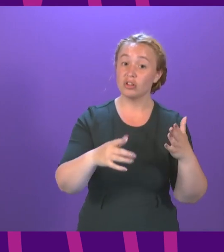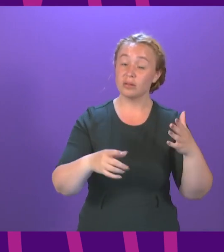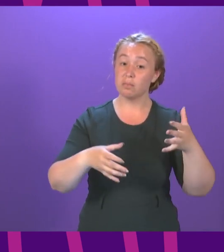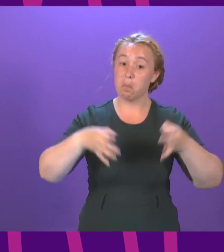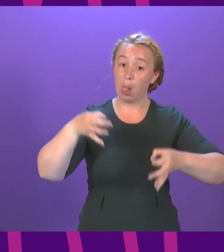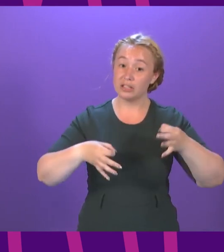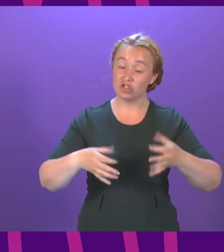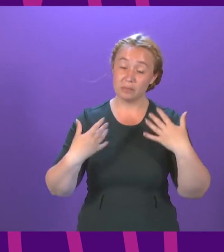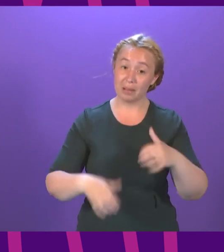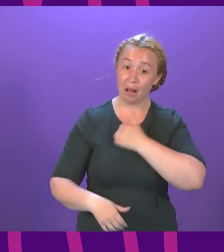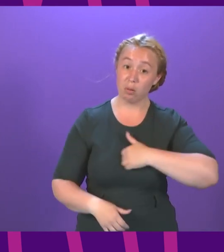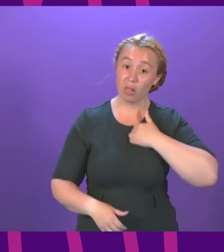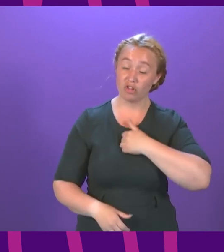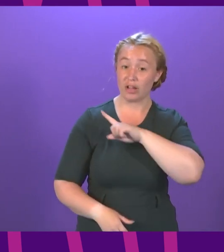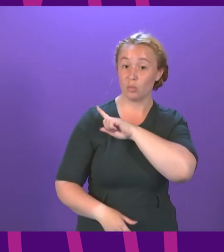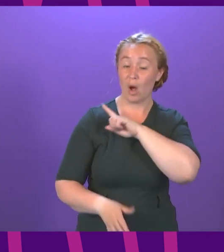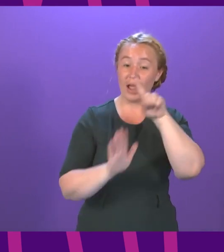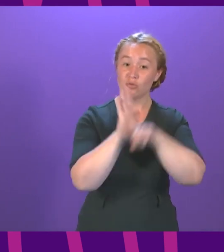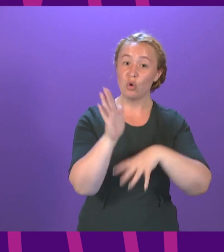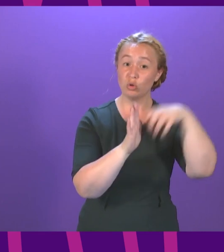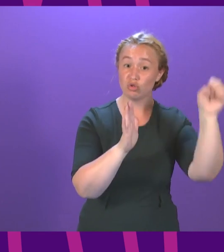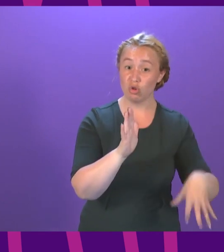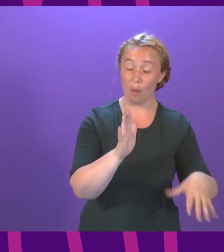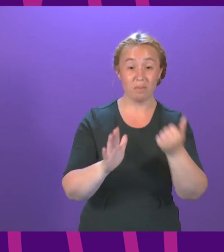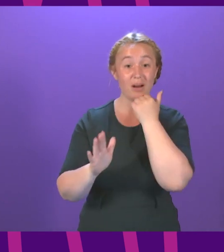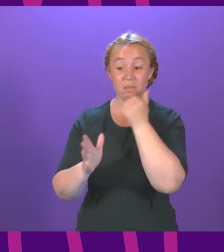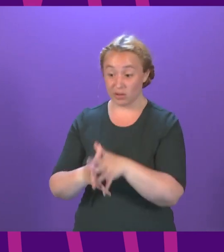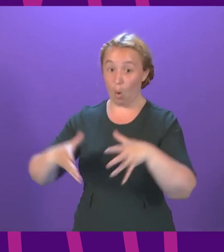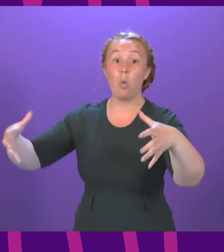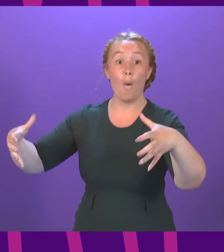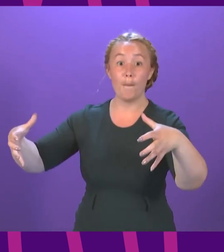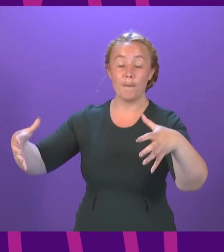as cases surged. We are particularly worried about those who remain vulnerable